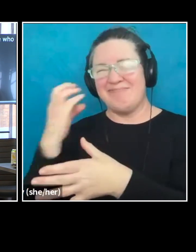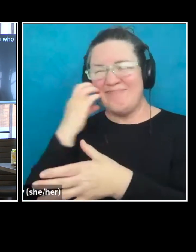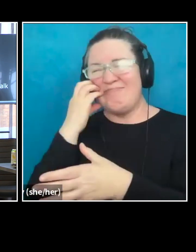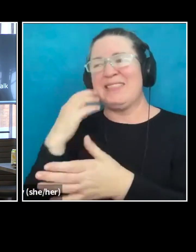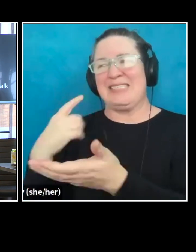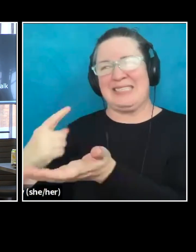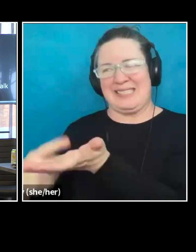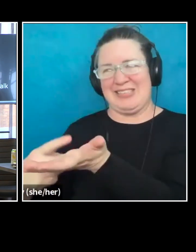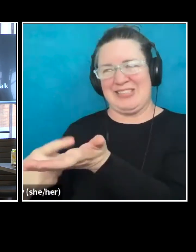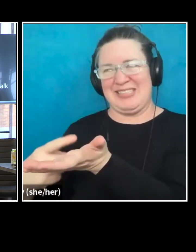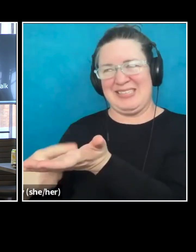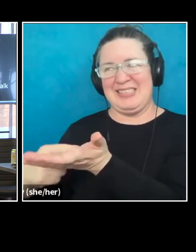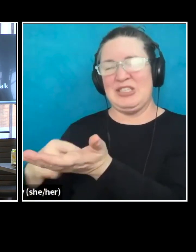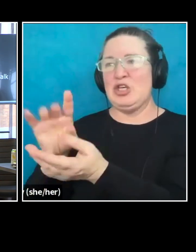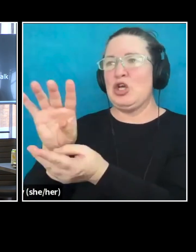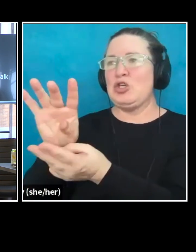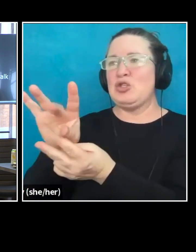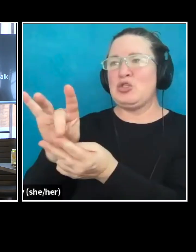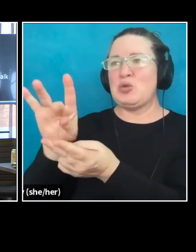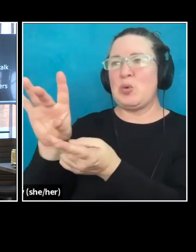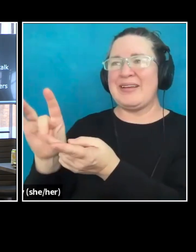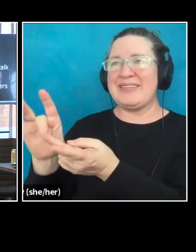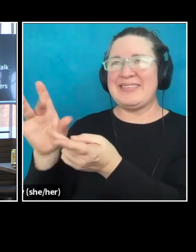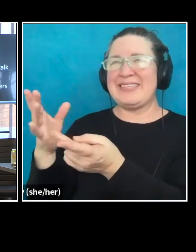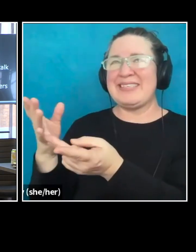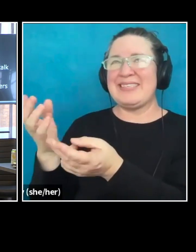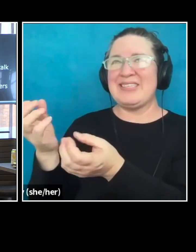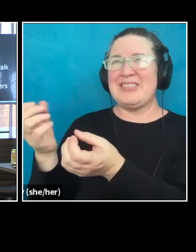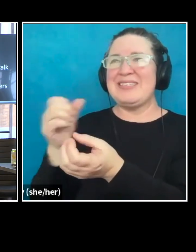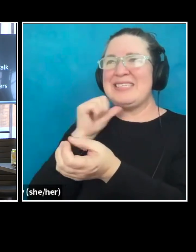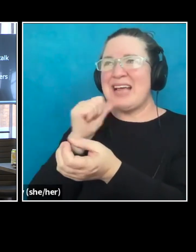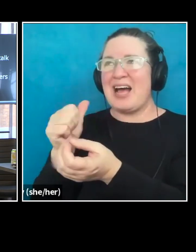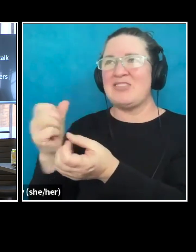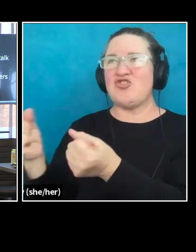right? Like choice choice transit riders like choice choice non-drivers and and are part of this